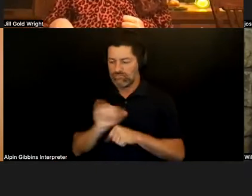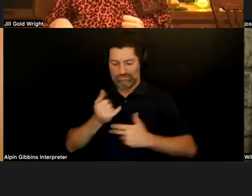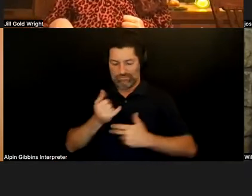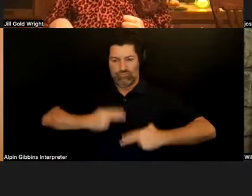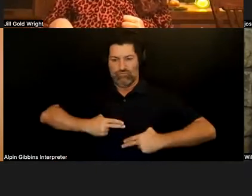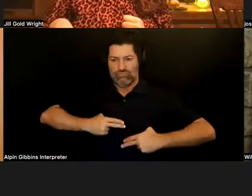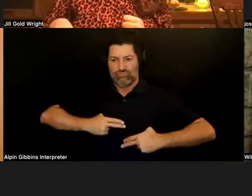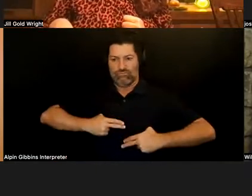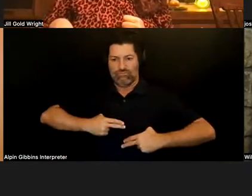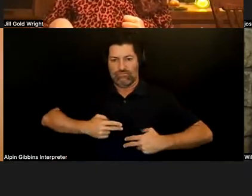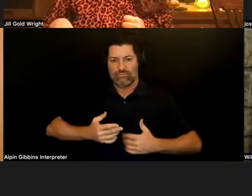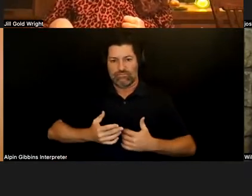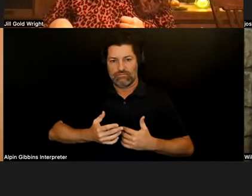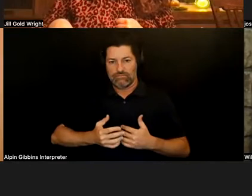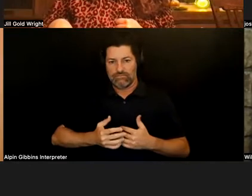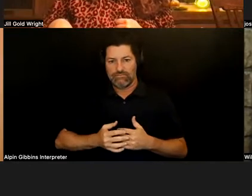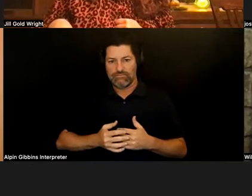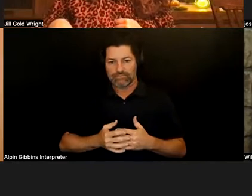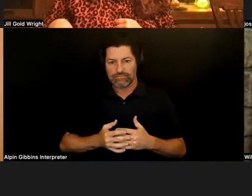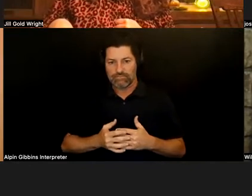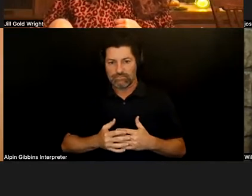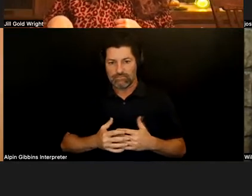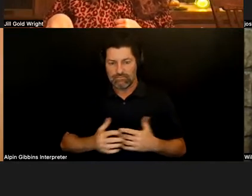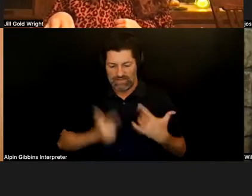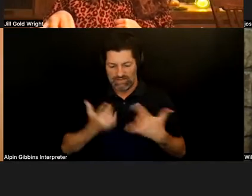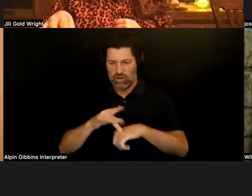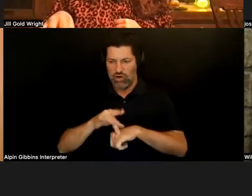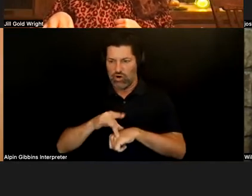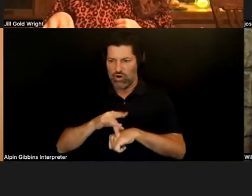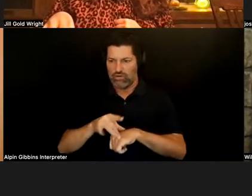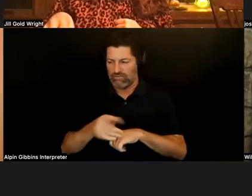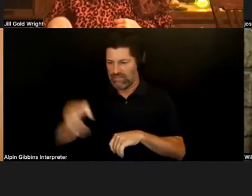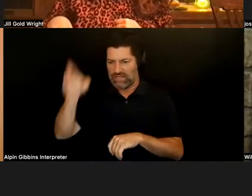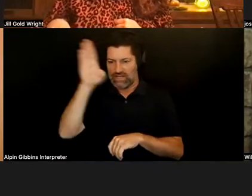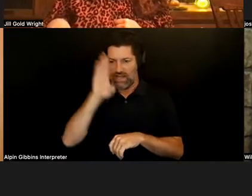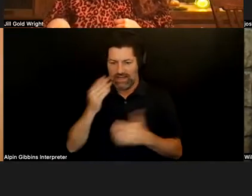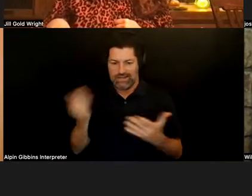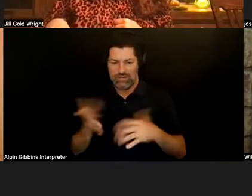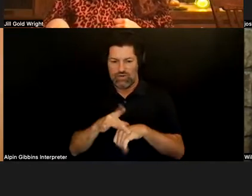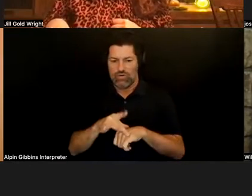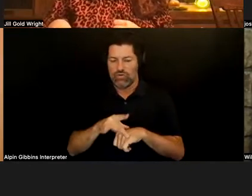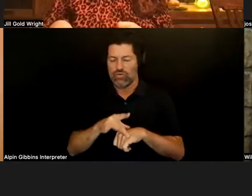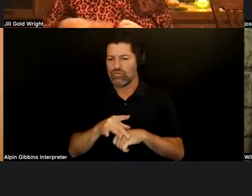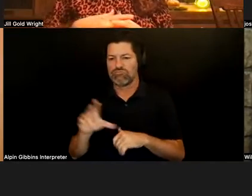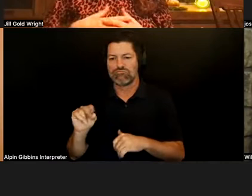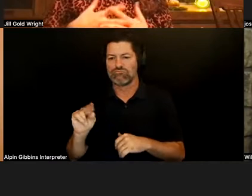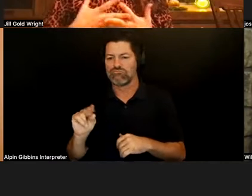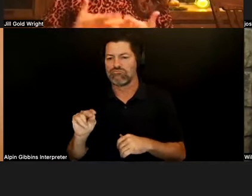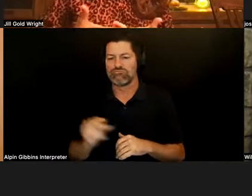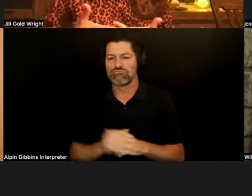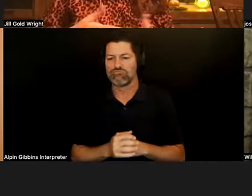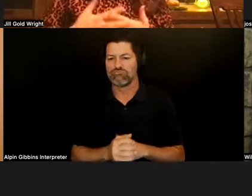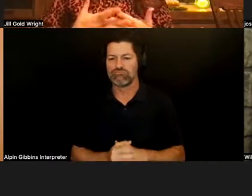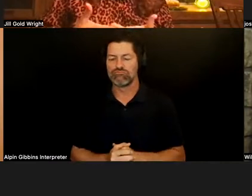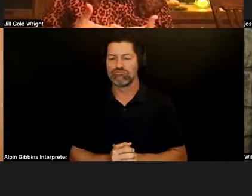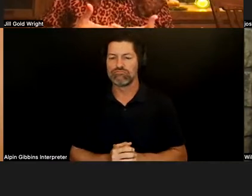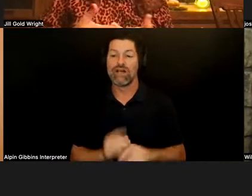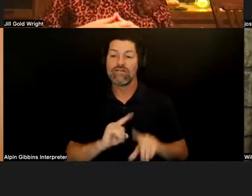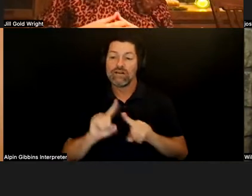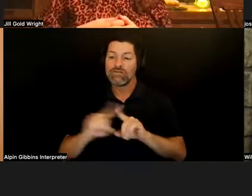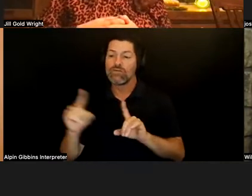20:28:05 I guess, of of the source of creation. So there are different words, different names,